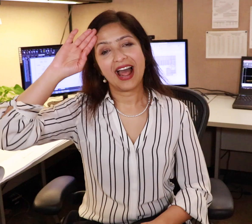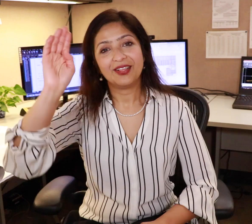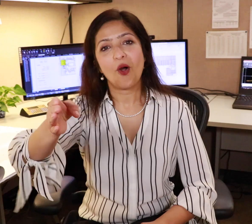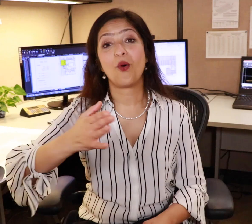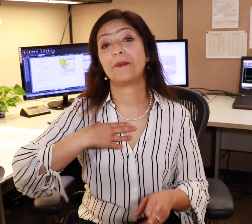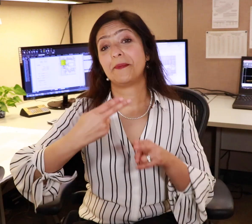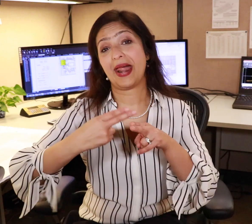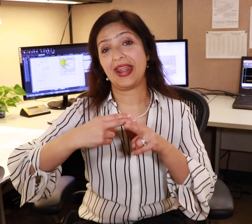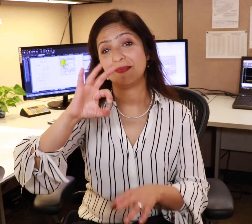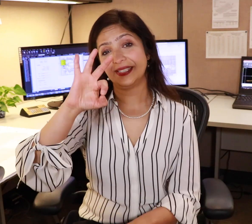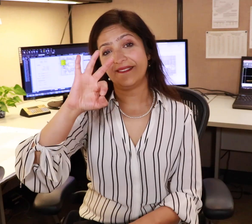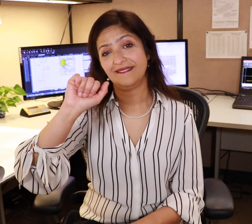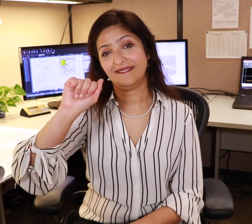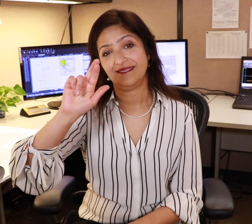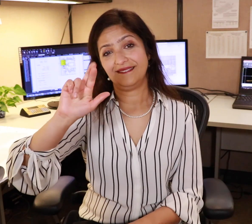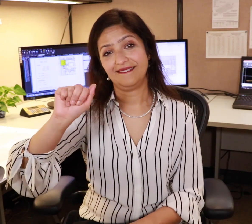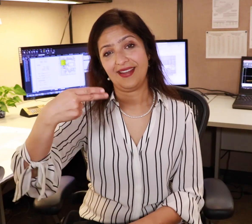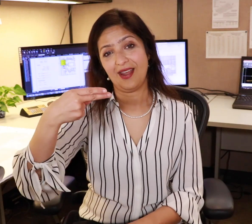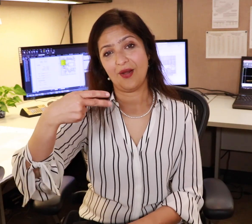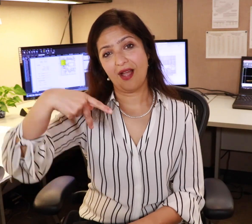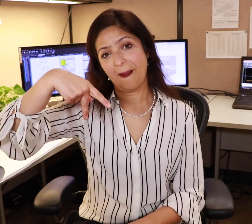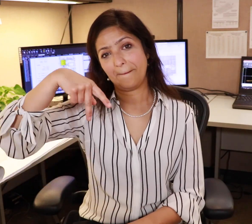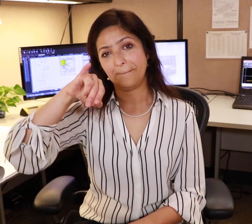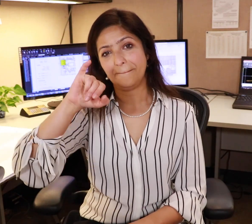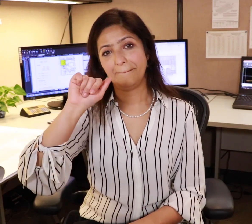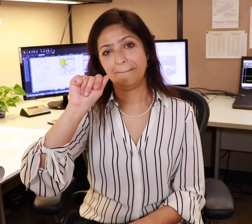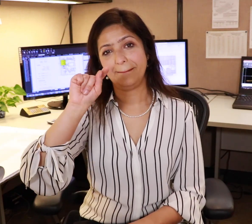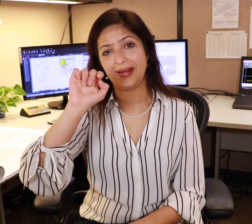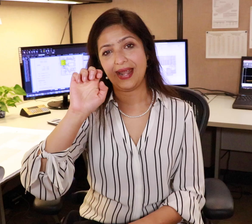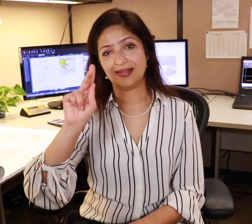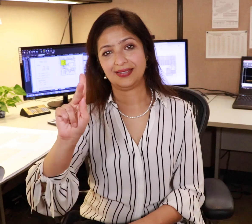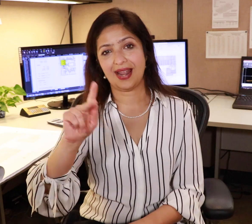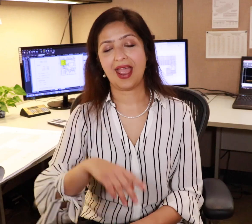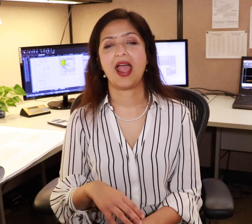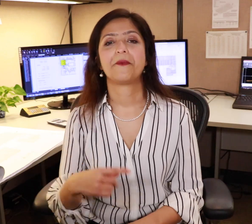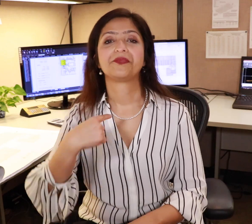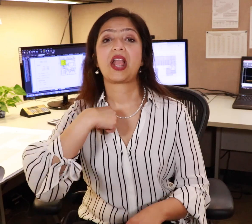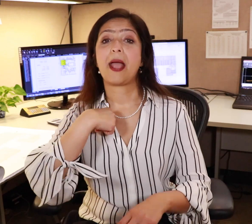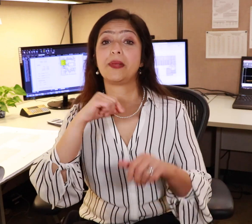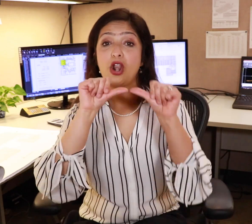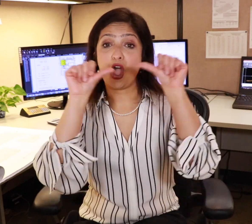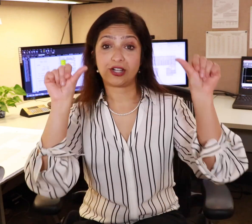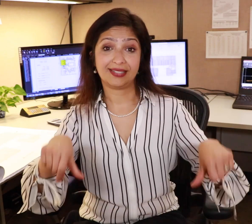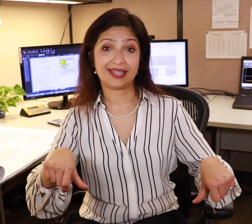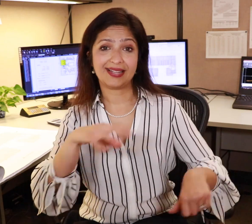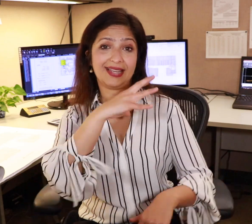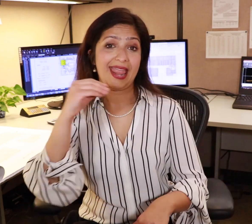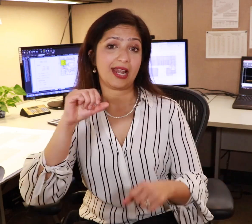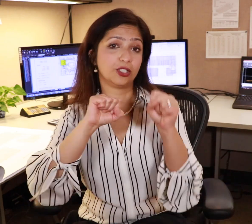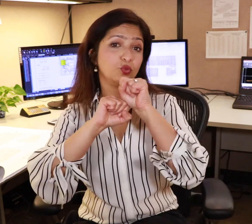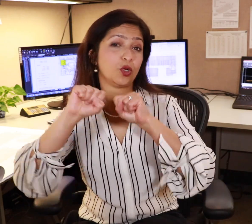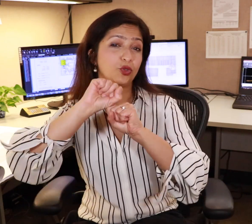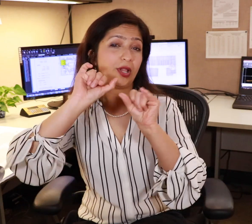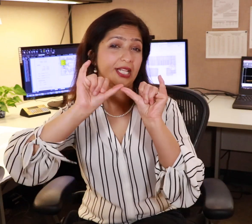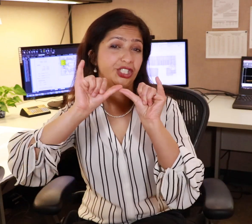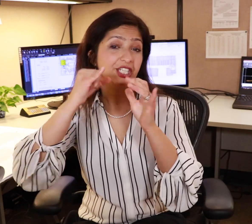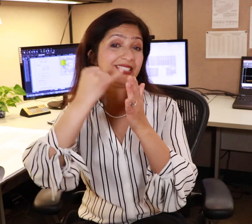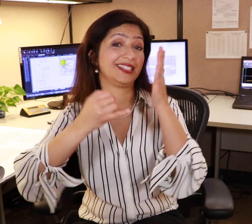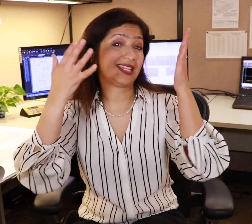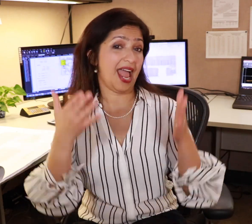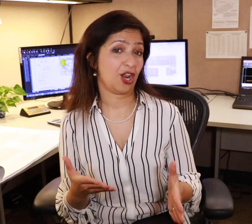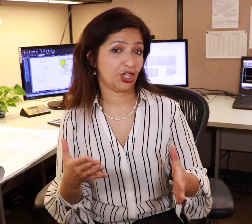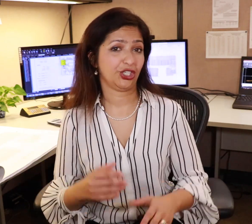Hello, my name is Farah Piatek and I’m an architect and structural engineer designer.